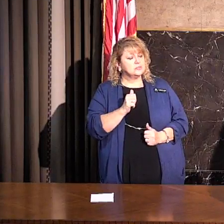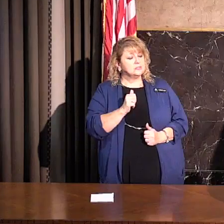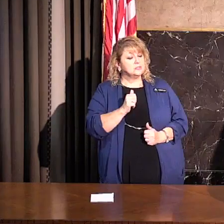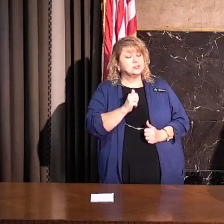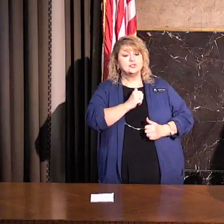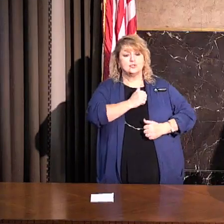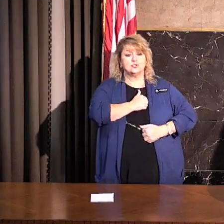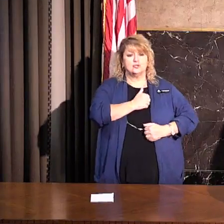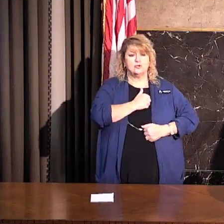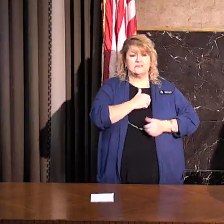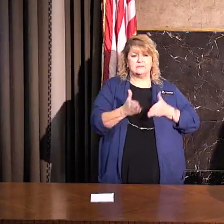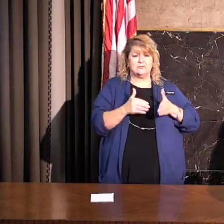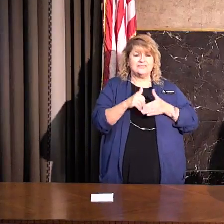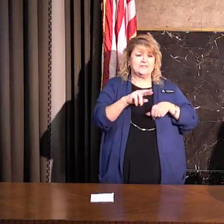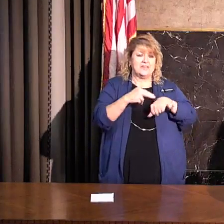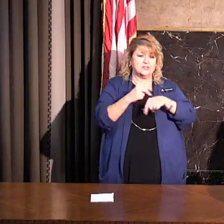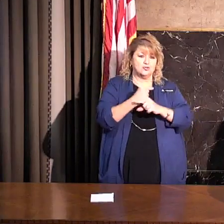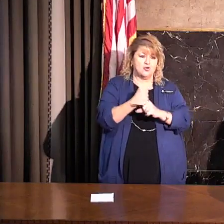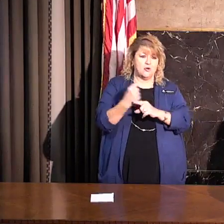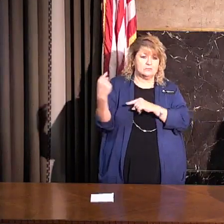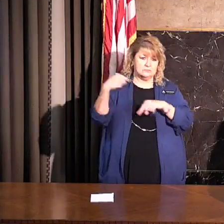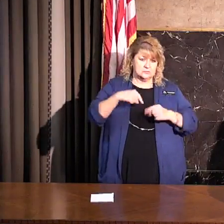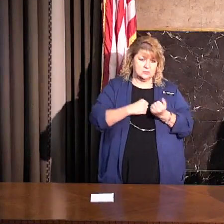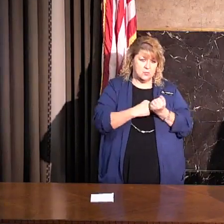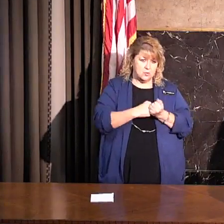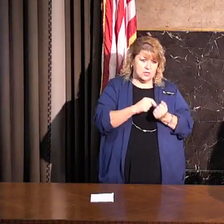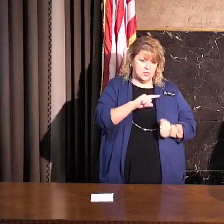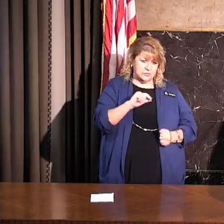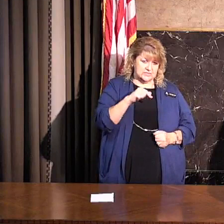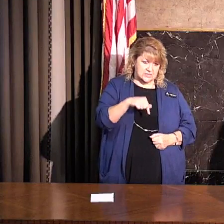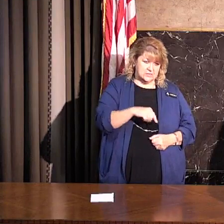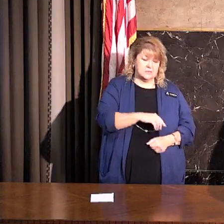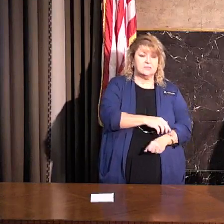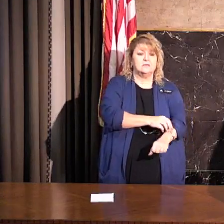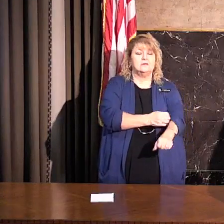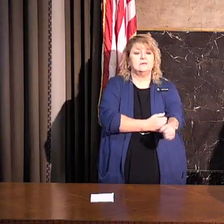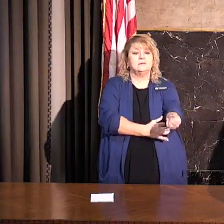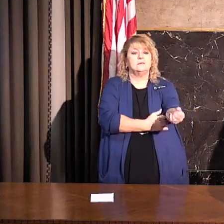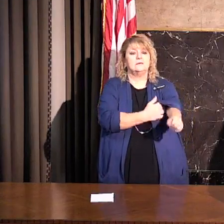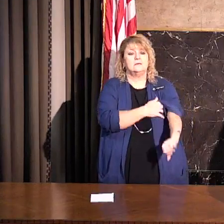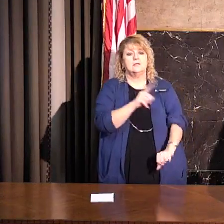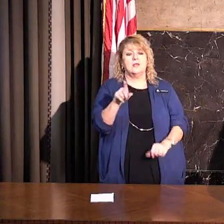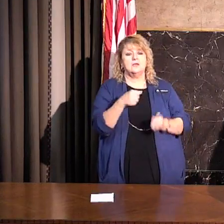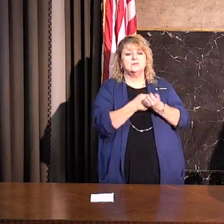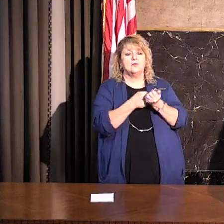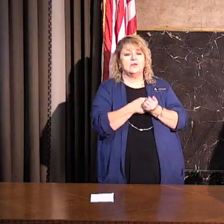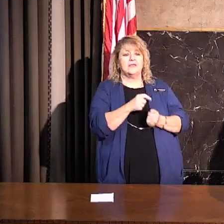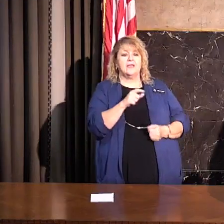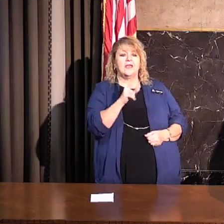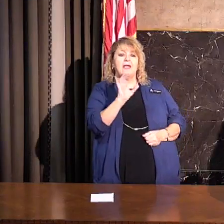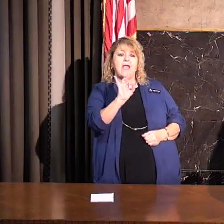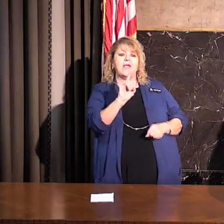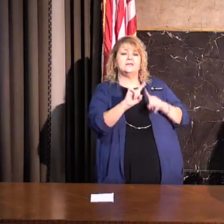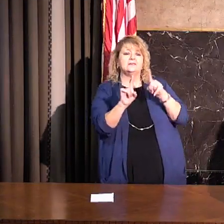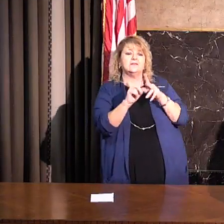current operations across Louisiana. Uh today, they are